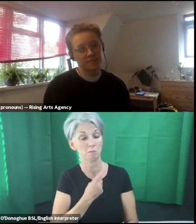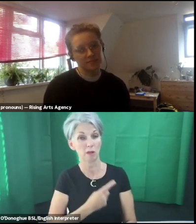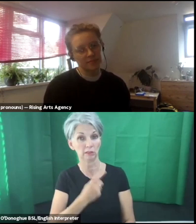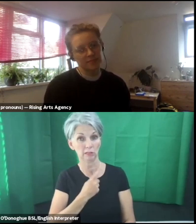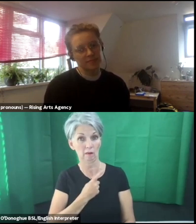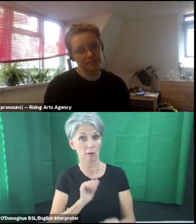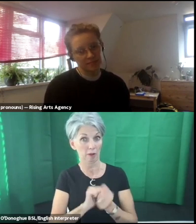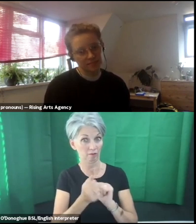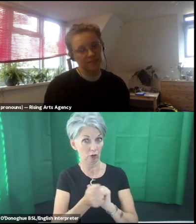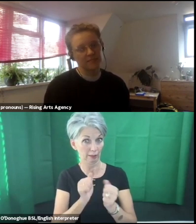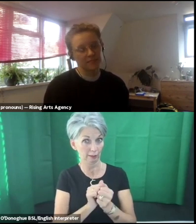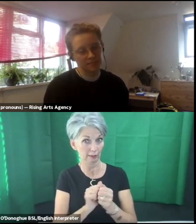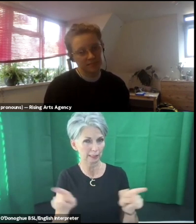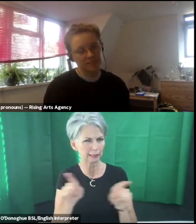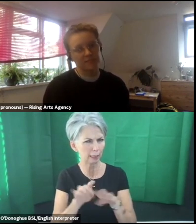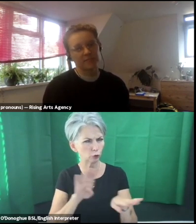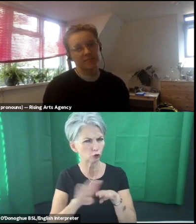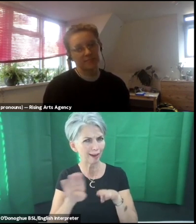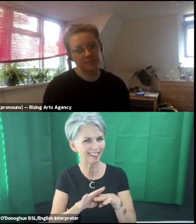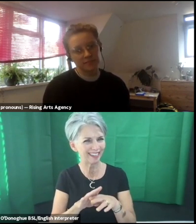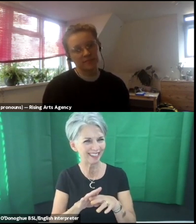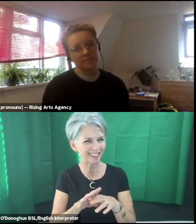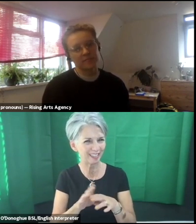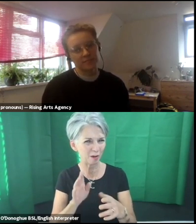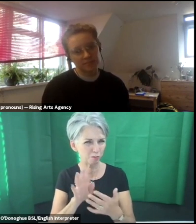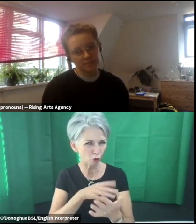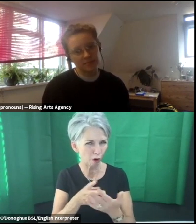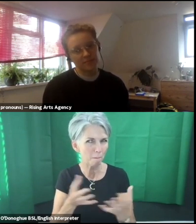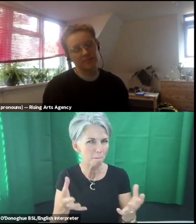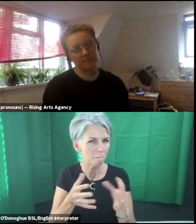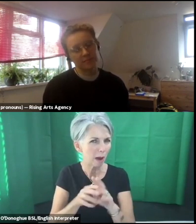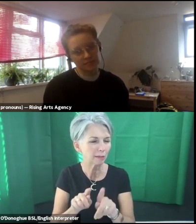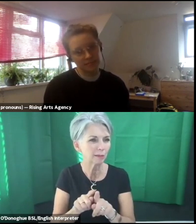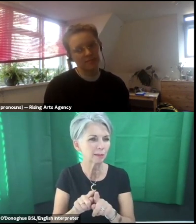training program with me, our conversations shifted during the